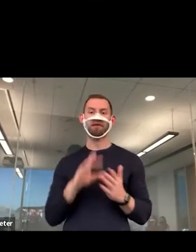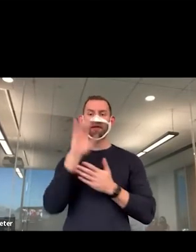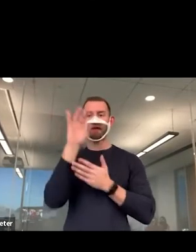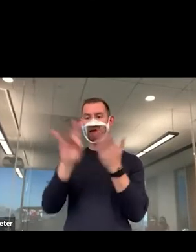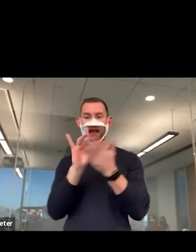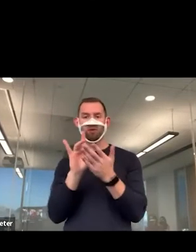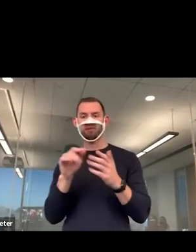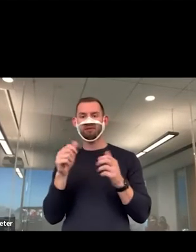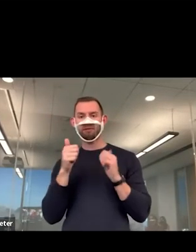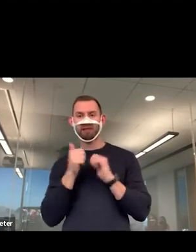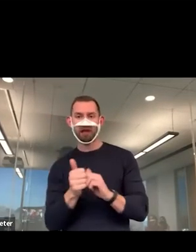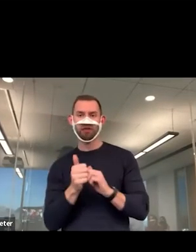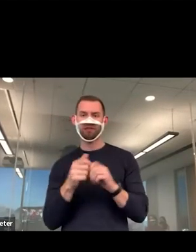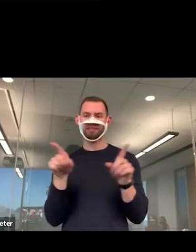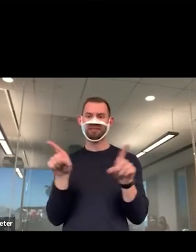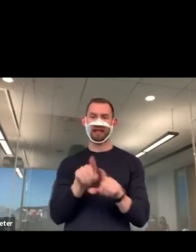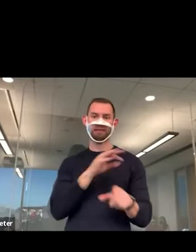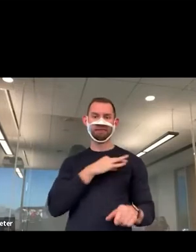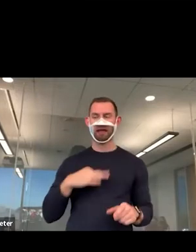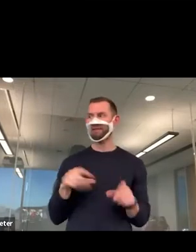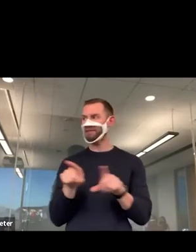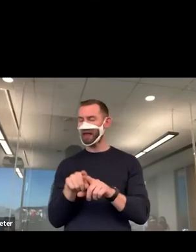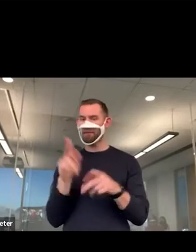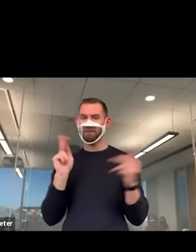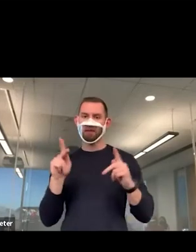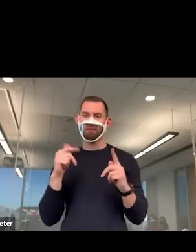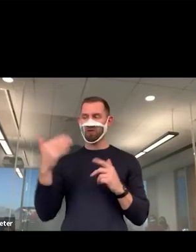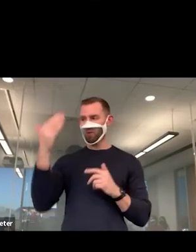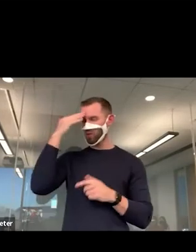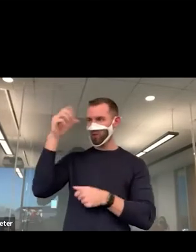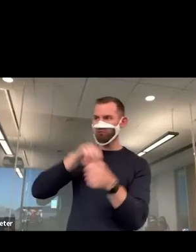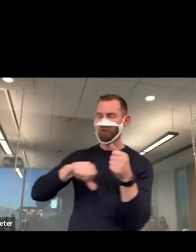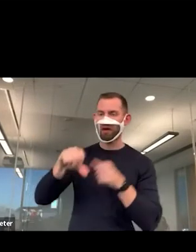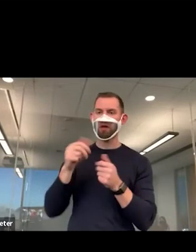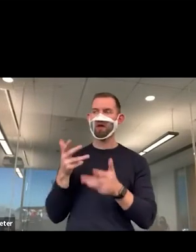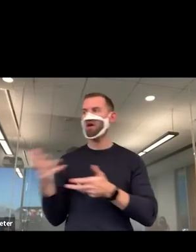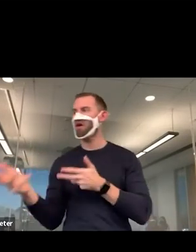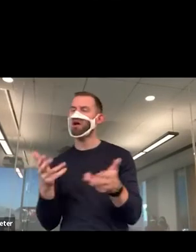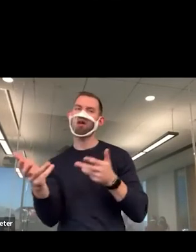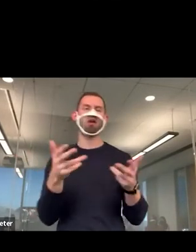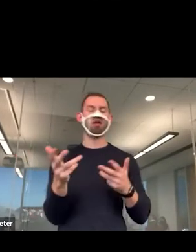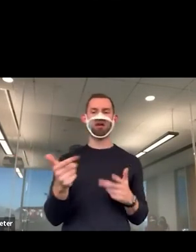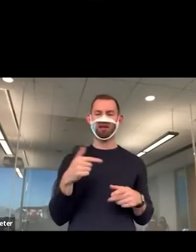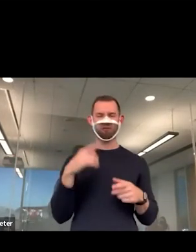most part and they get to know you and they get to realize that you have the same dreams and the same